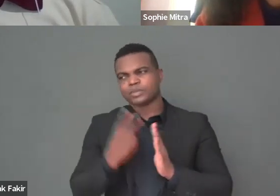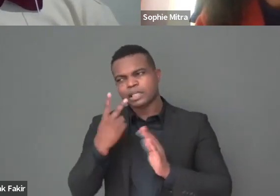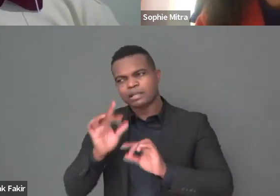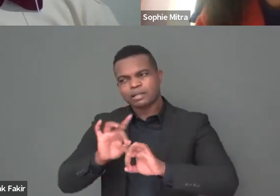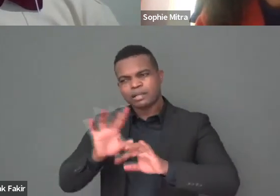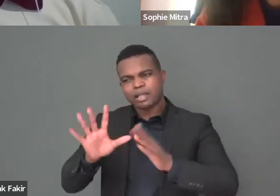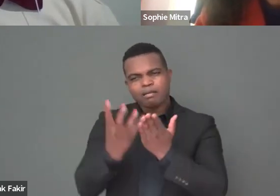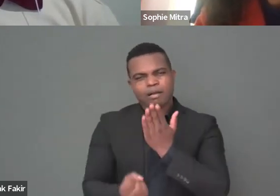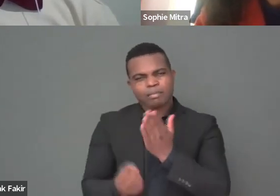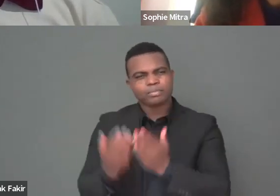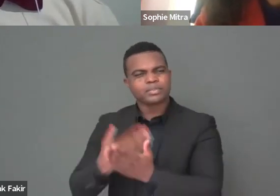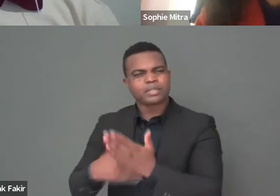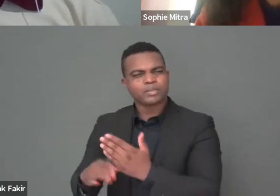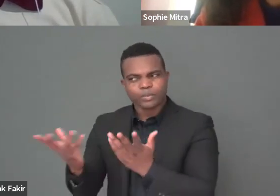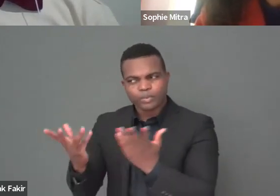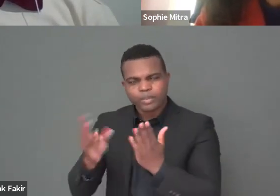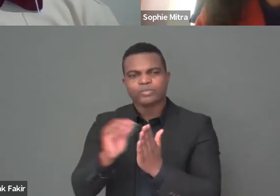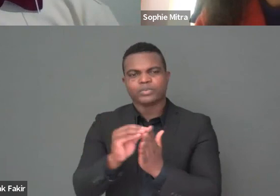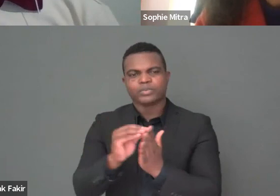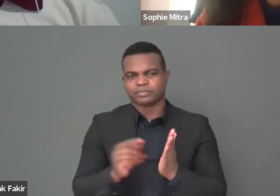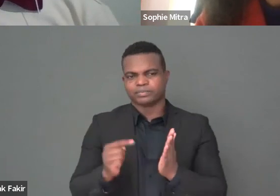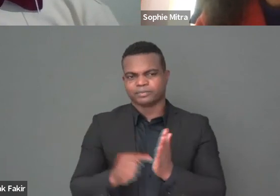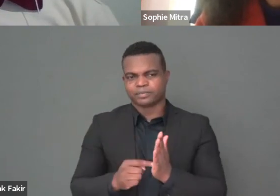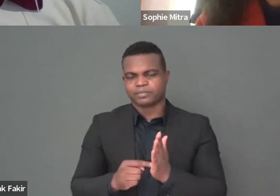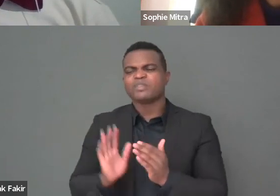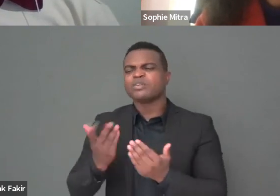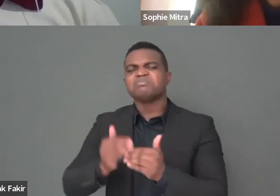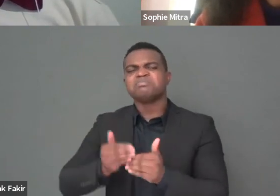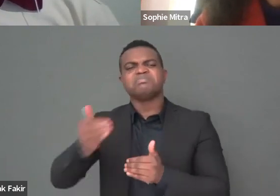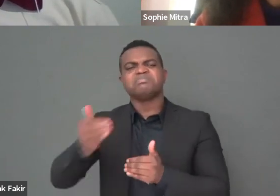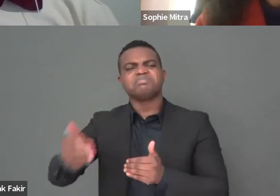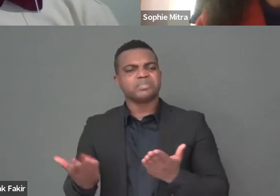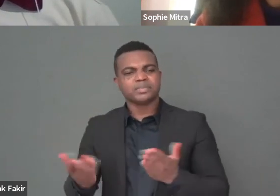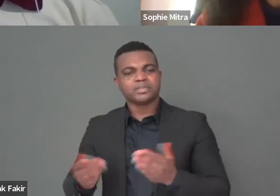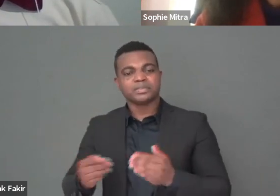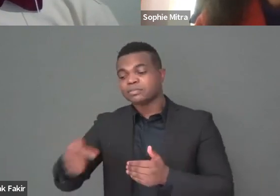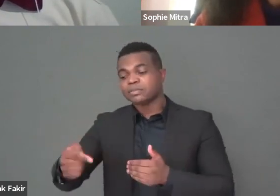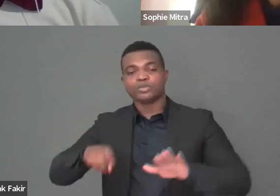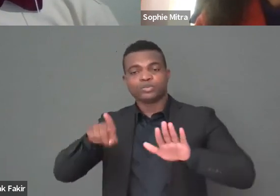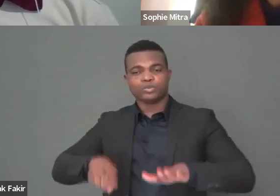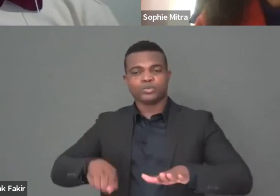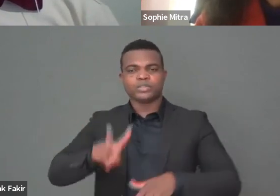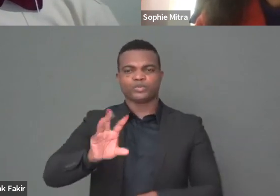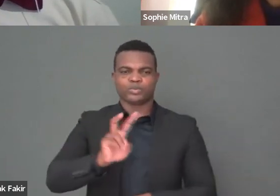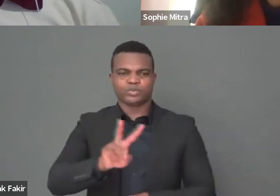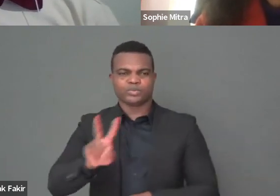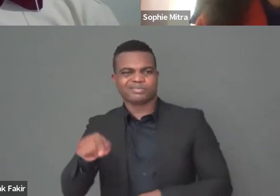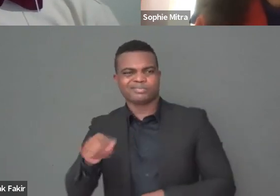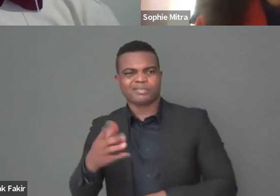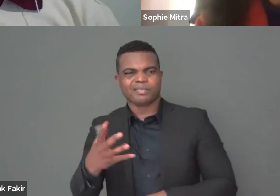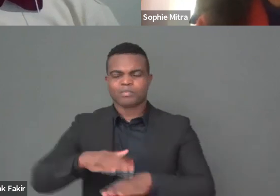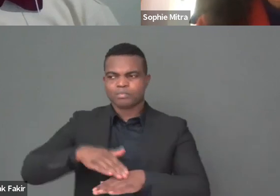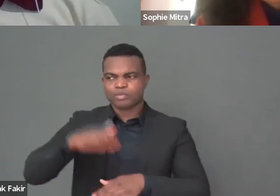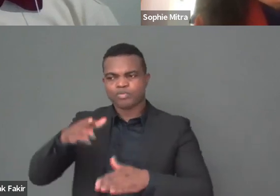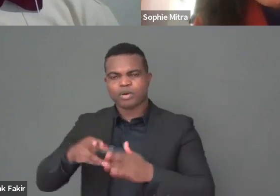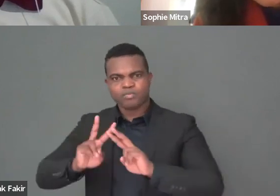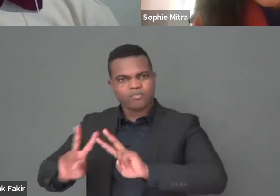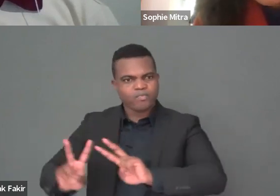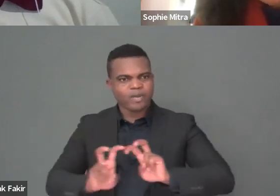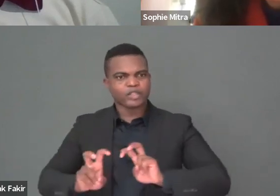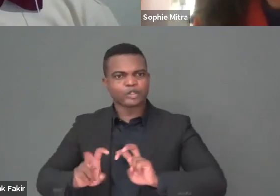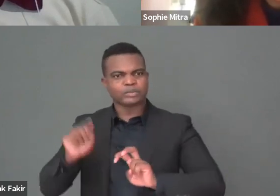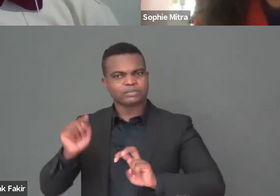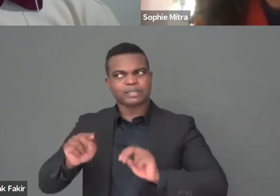Sophie Mitra: And a disability gap which refers to a disadvantage for persons with functional difficulties compared to persons with no such difficulty.